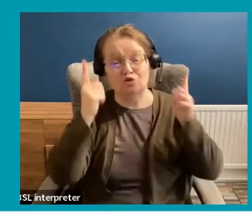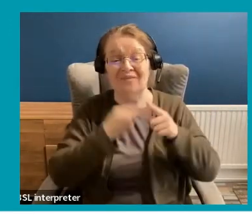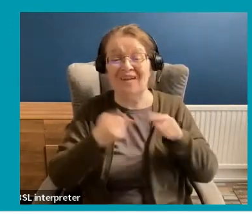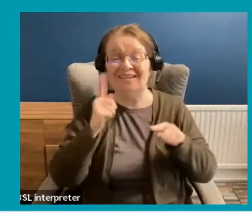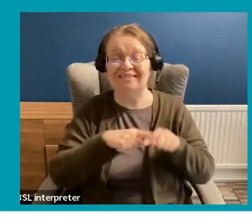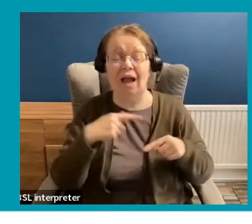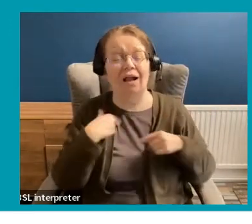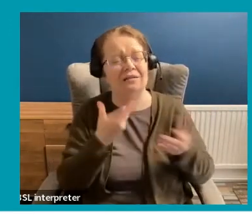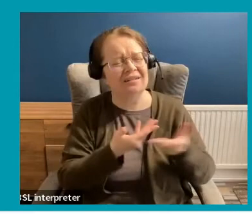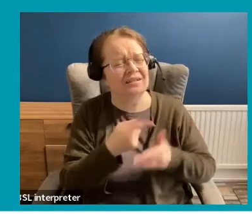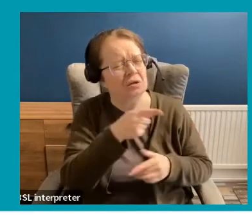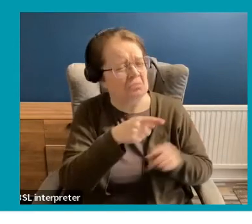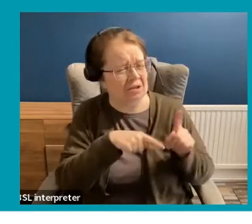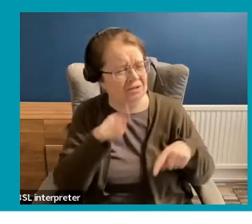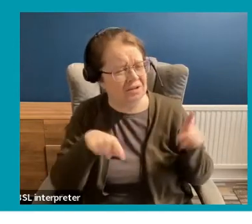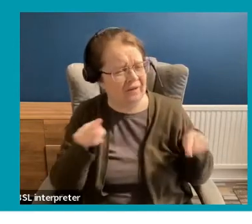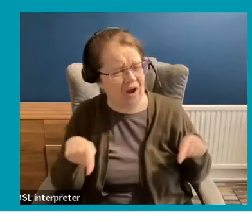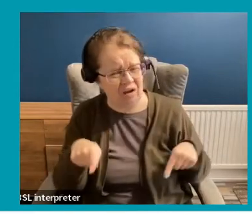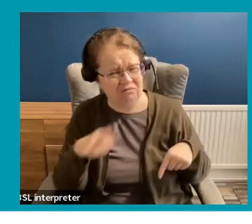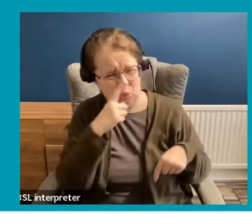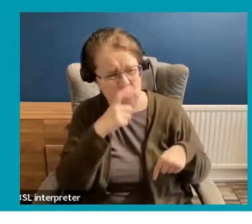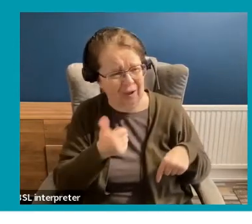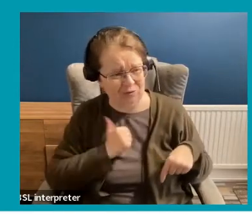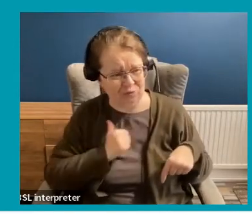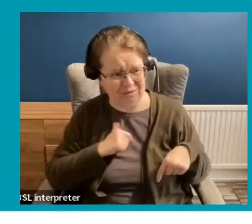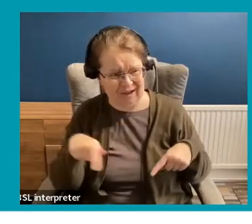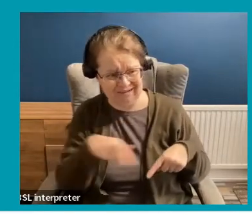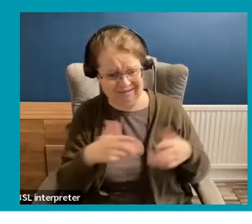how much diversity could be expected to get in the business?